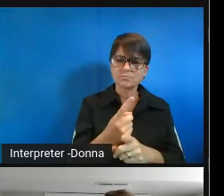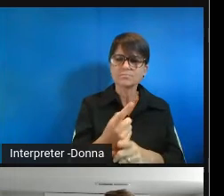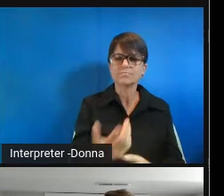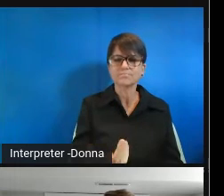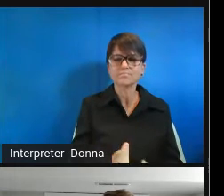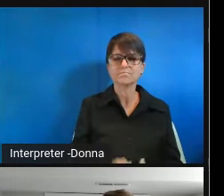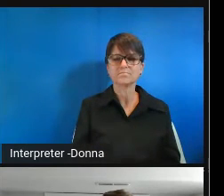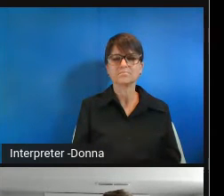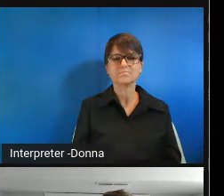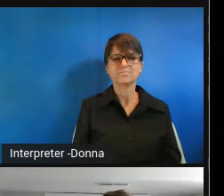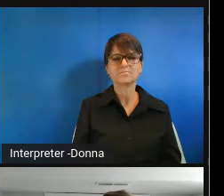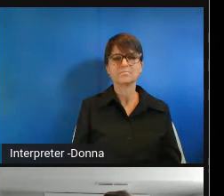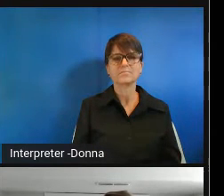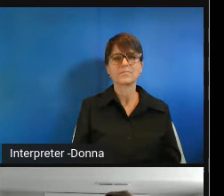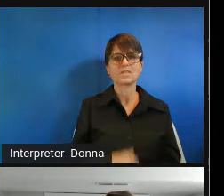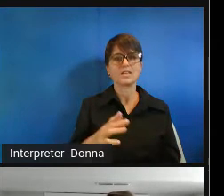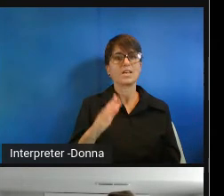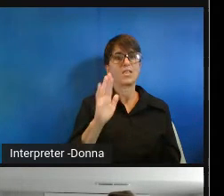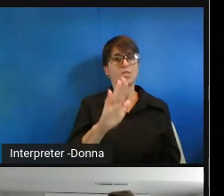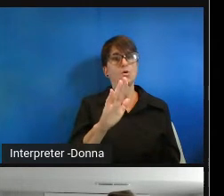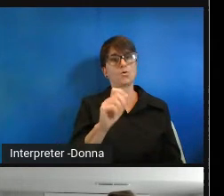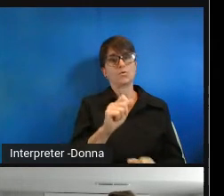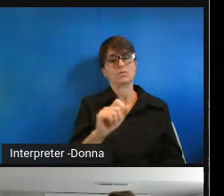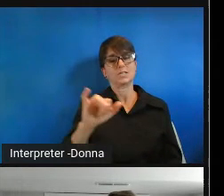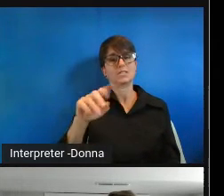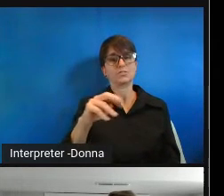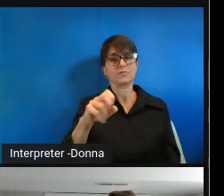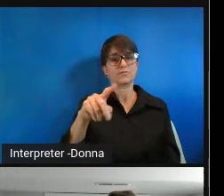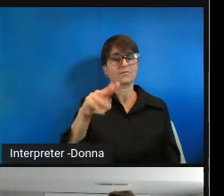These interfaces are often where developers begin their journey